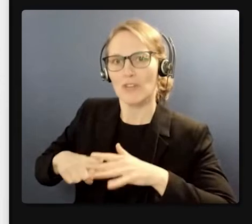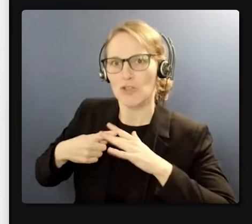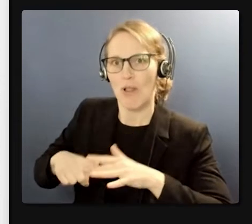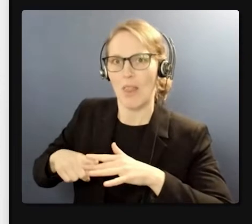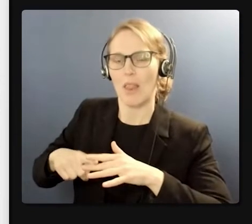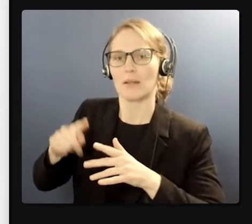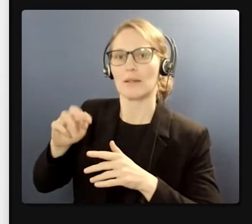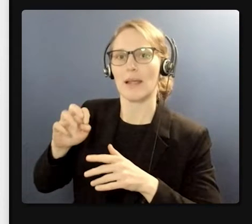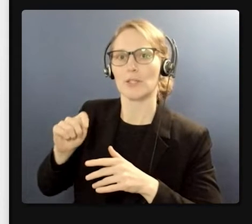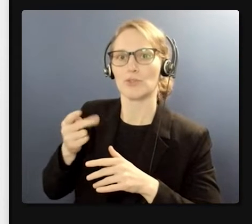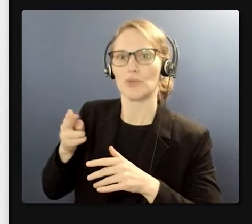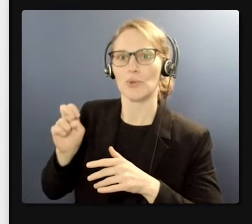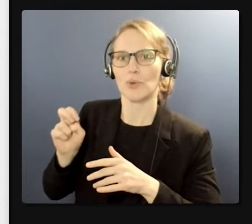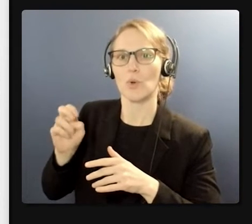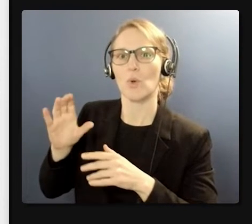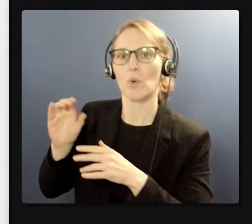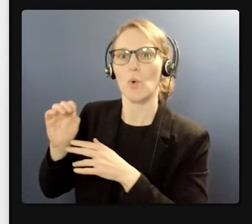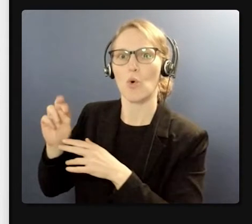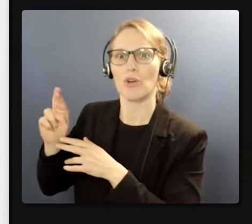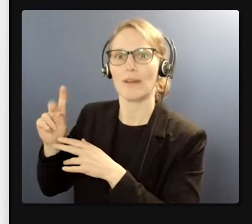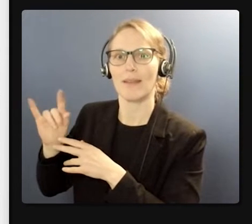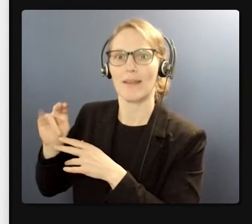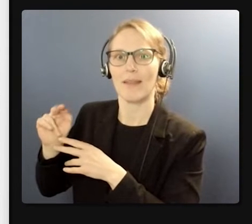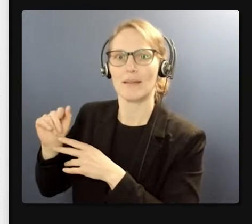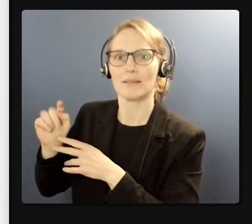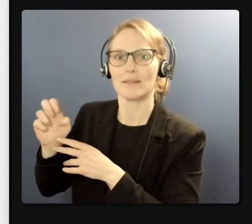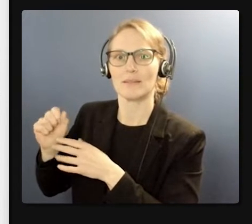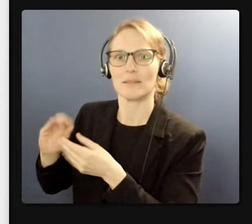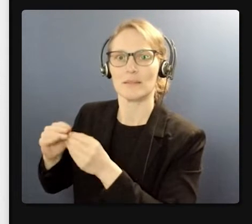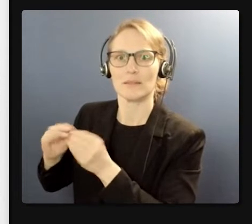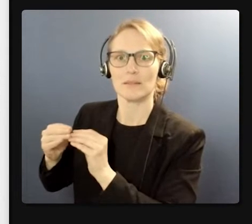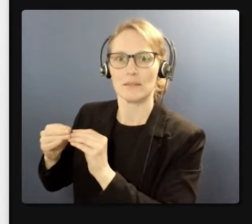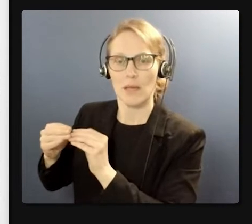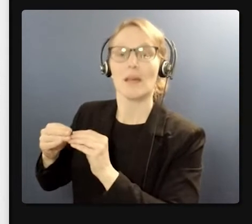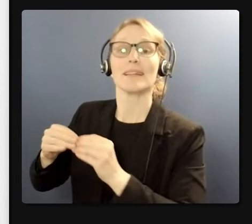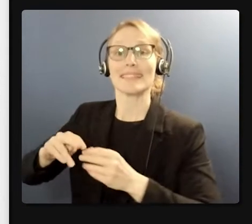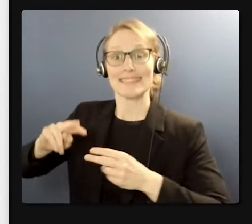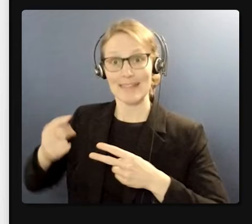And the second one is material IDs, which basically is a texture